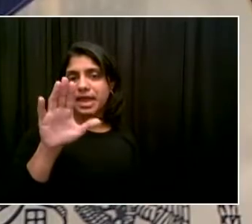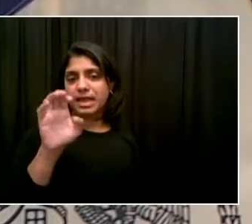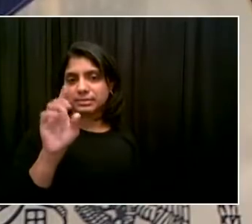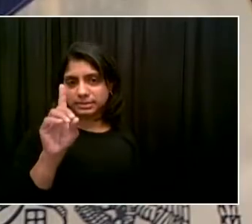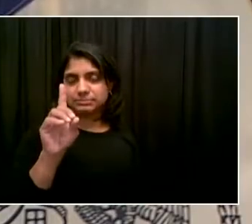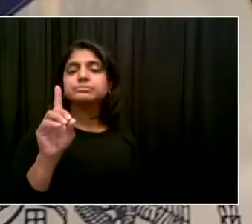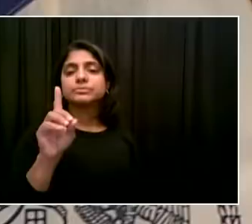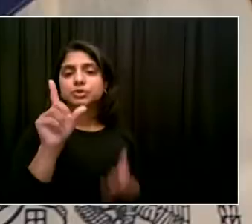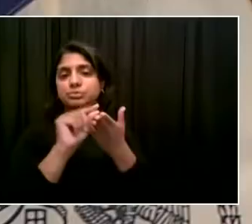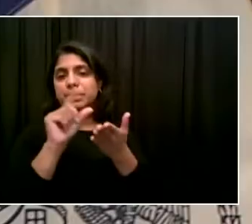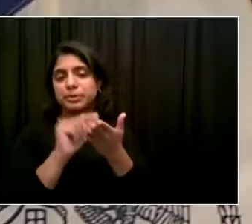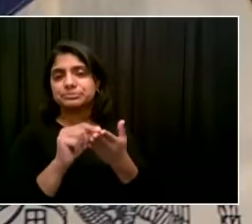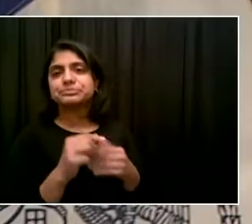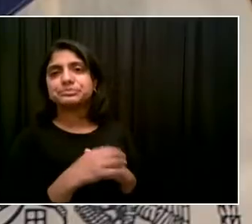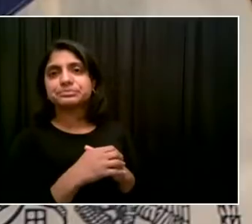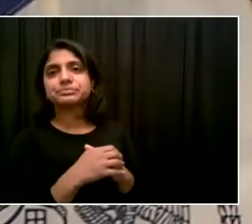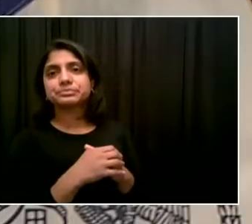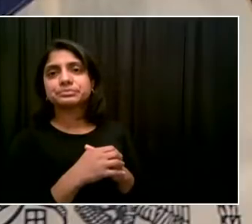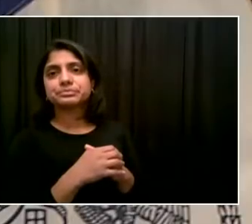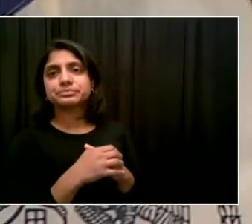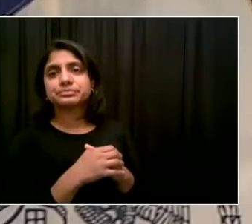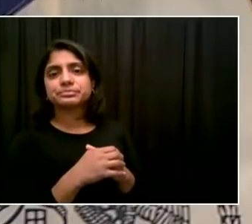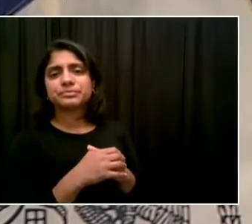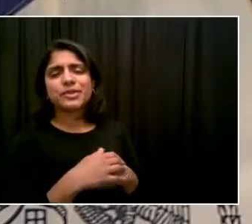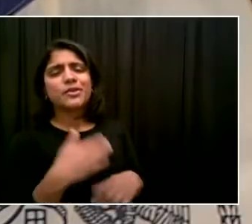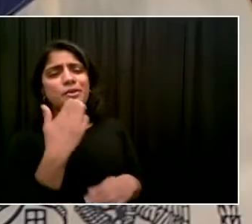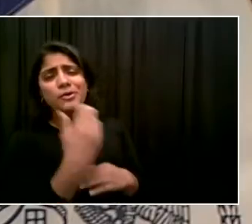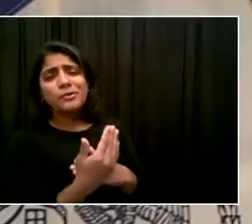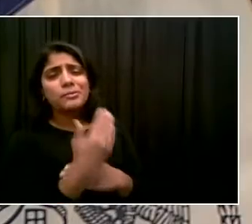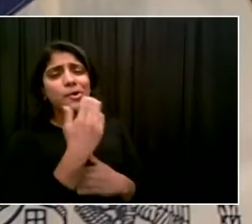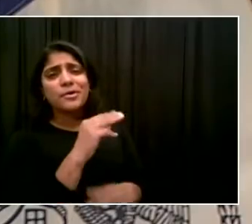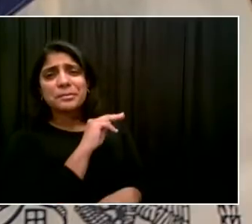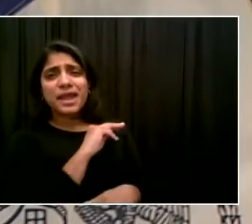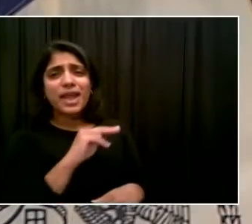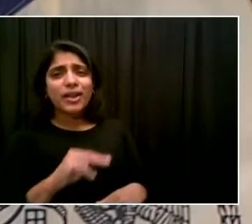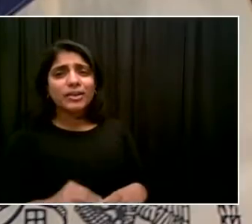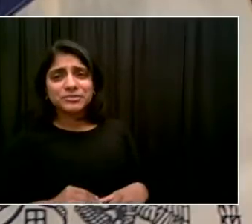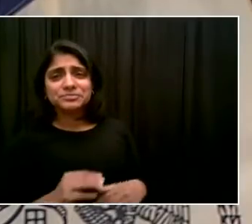Reporter: MR. MAYOR CAN YOU HEAR ME? YES. HOW HAVE YOU BEEN? Reporter: